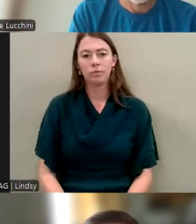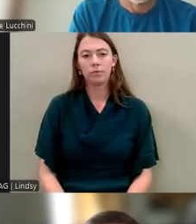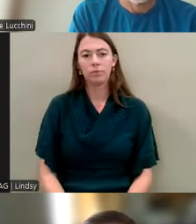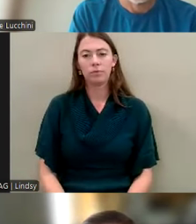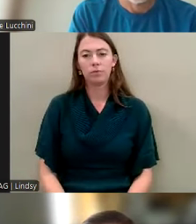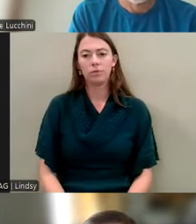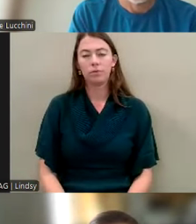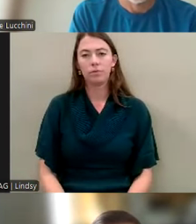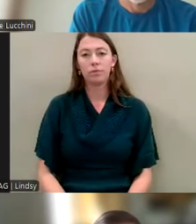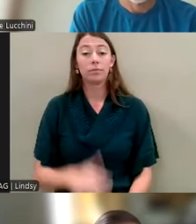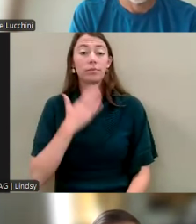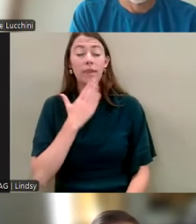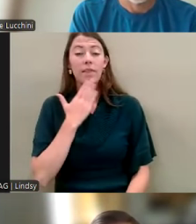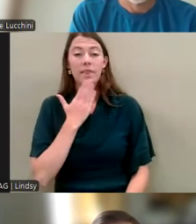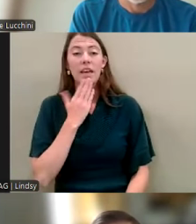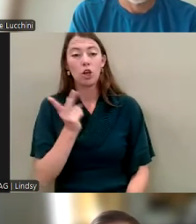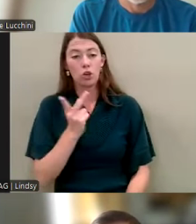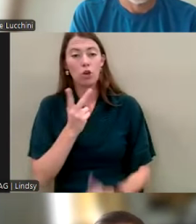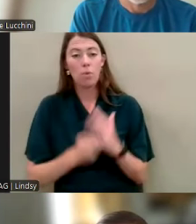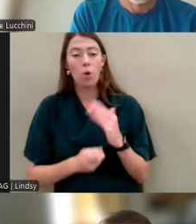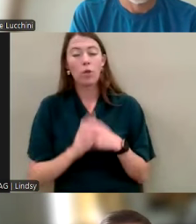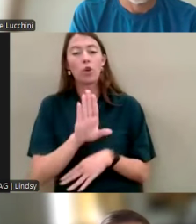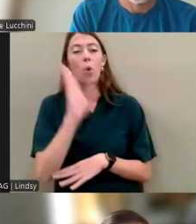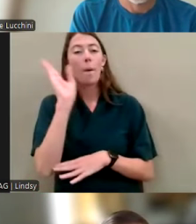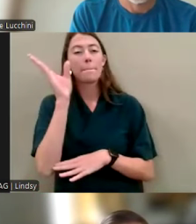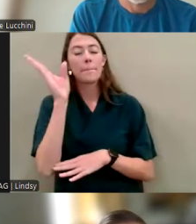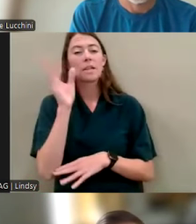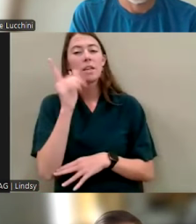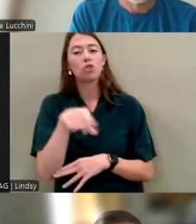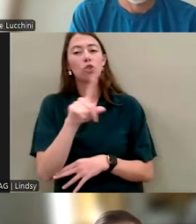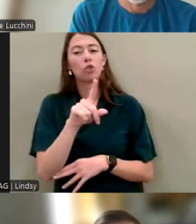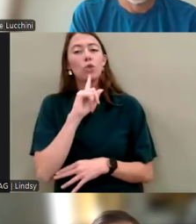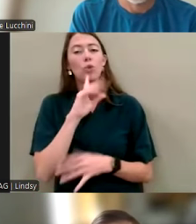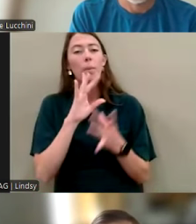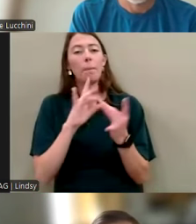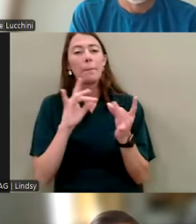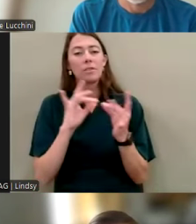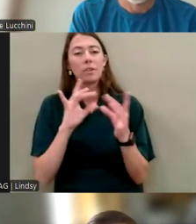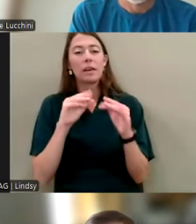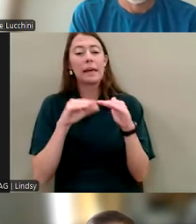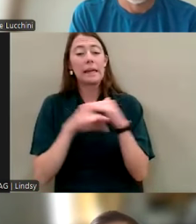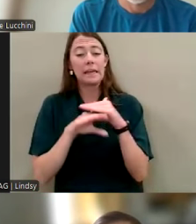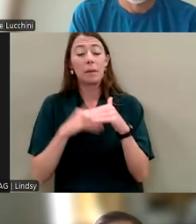And in your presentation, you mentioned that accessibility is a process, it's a journey.